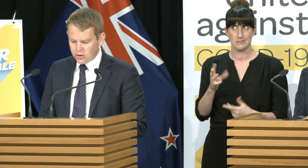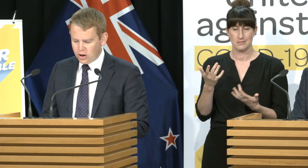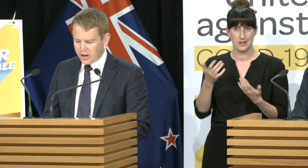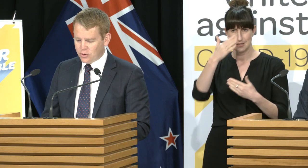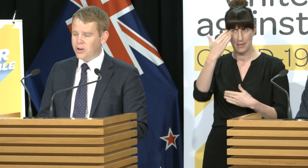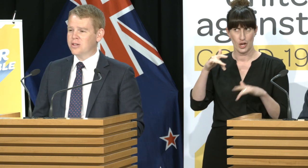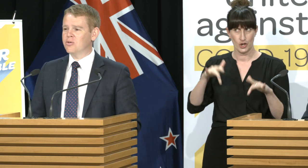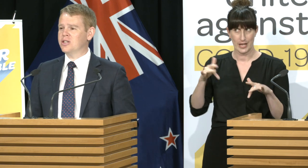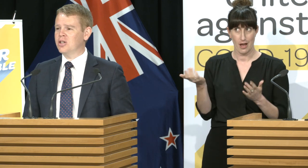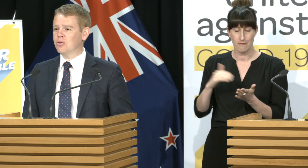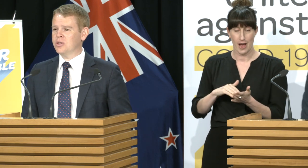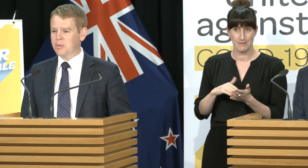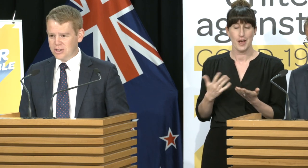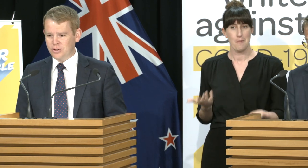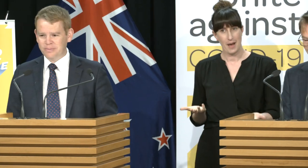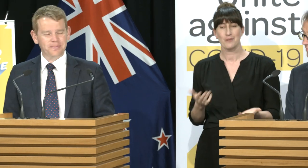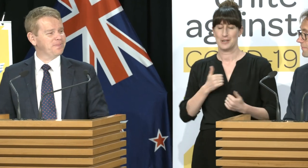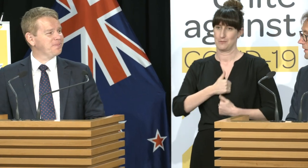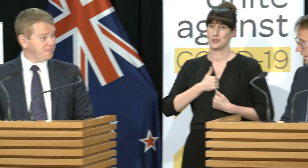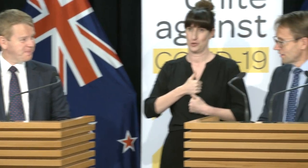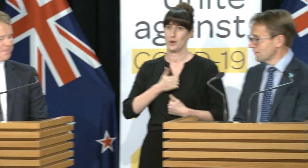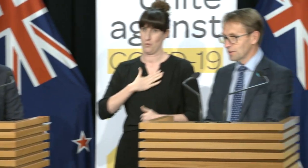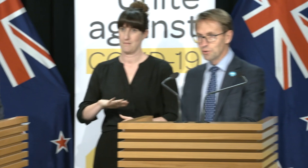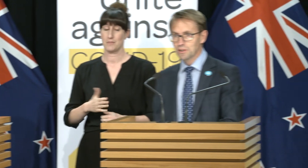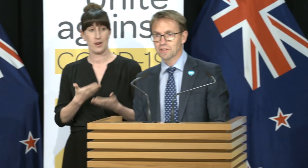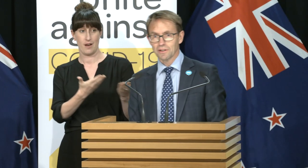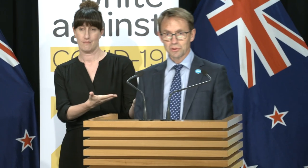So I'll now invite the Director General to speak to you. Thank you, Minister.